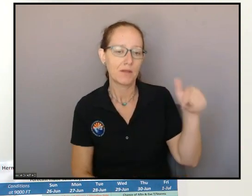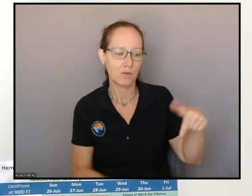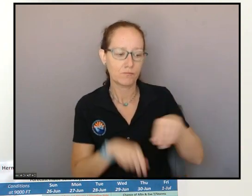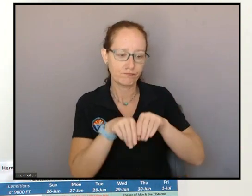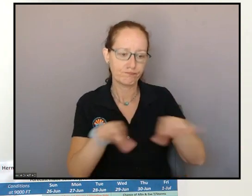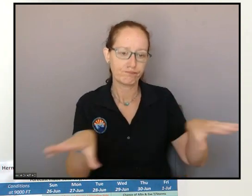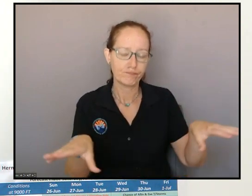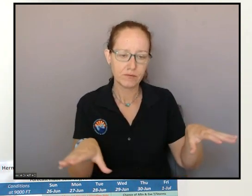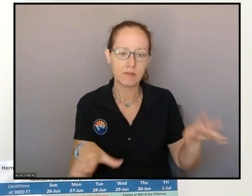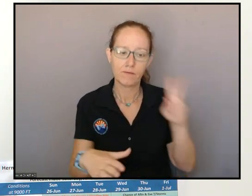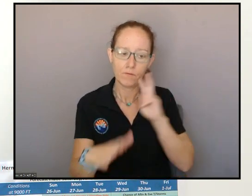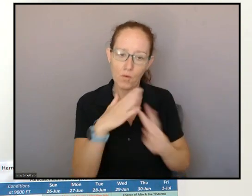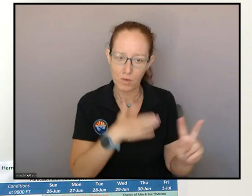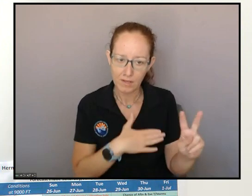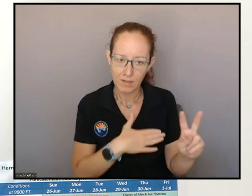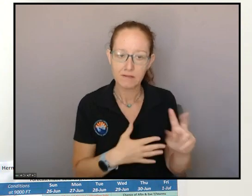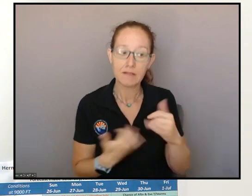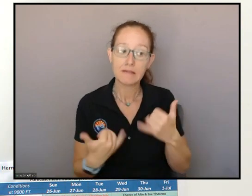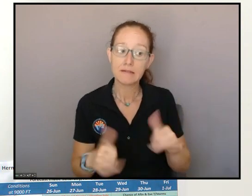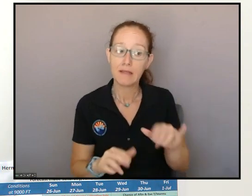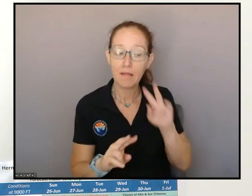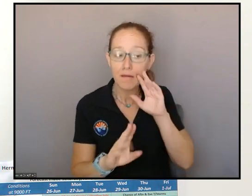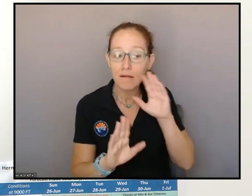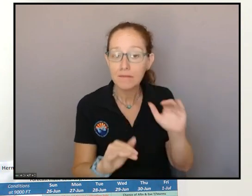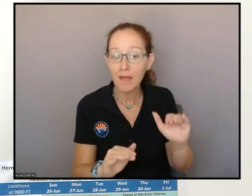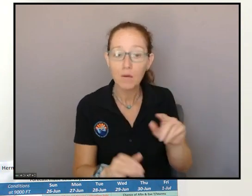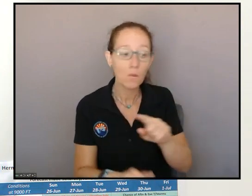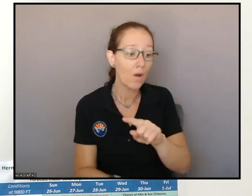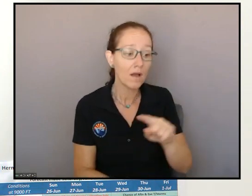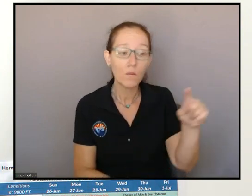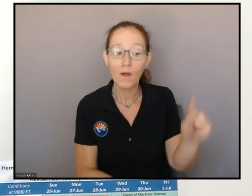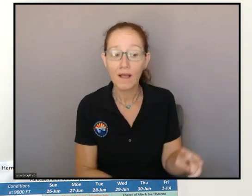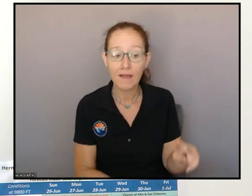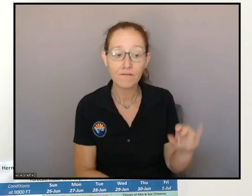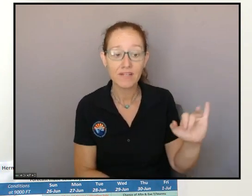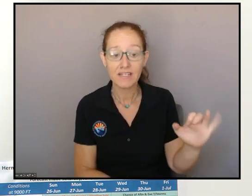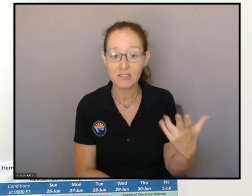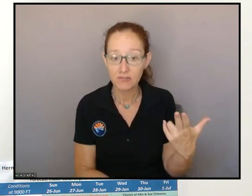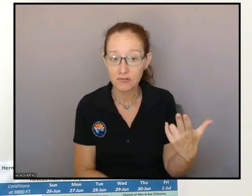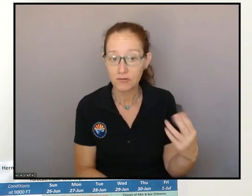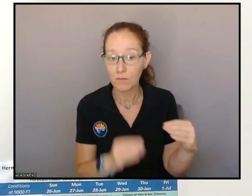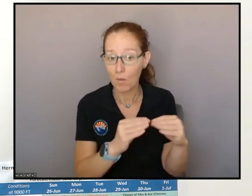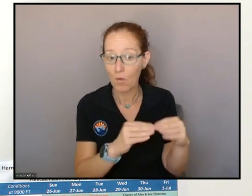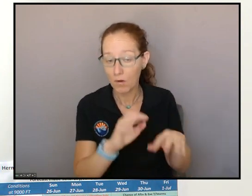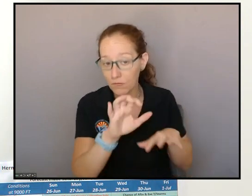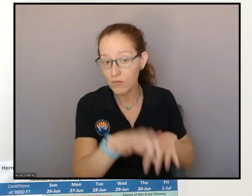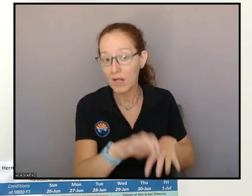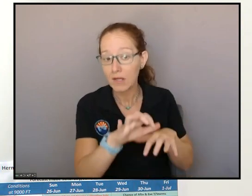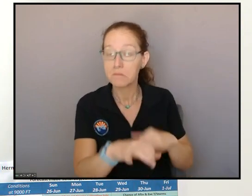additional rainfall which is quite a bit of rain. Now, if it comes, you know, steady over a period of time, that's good